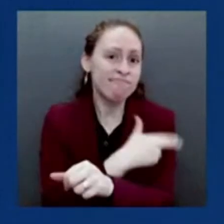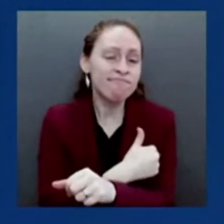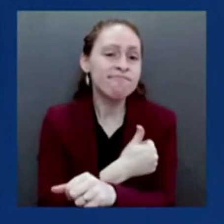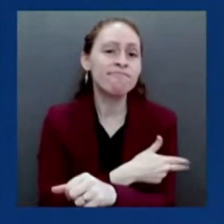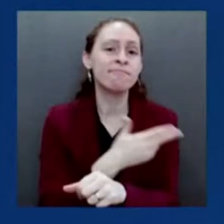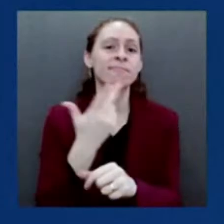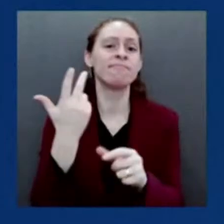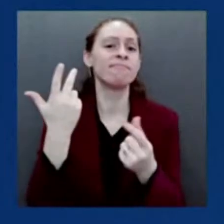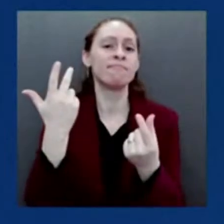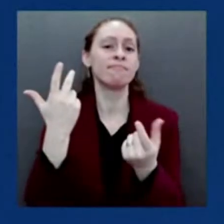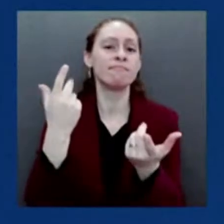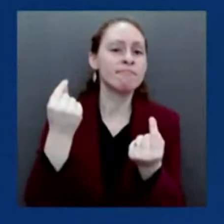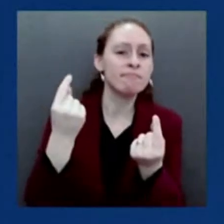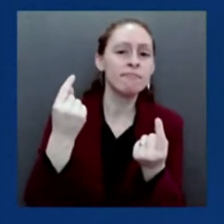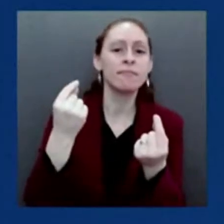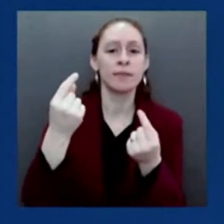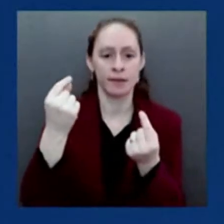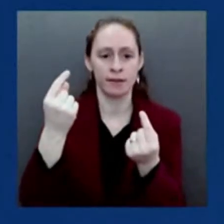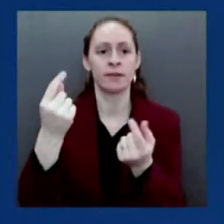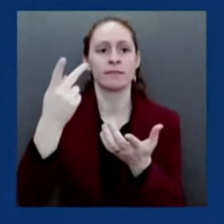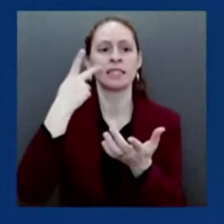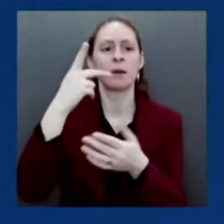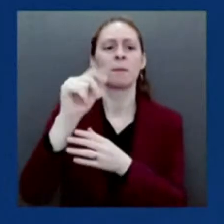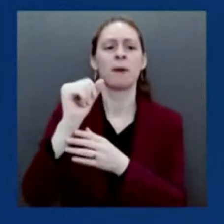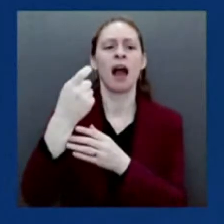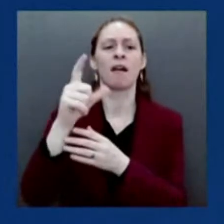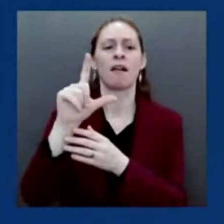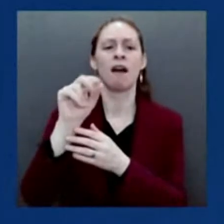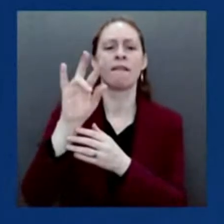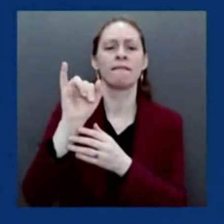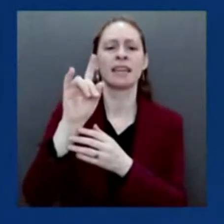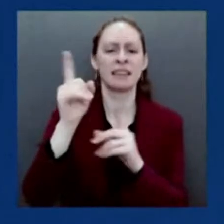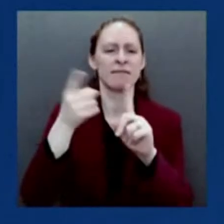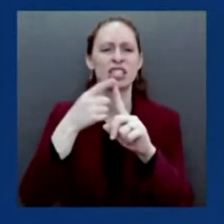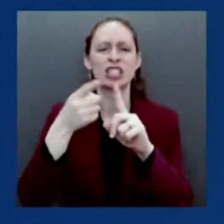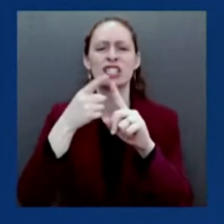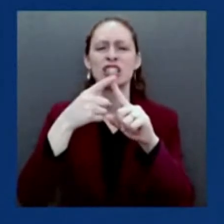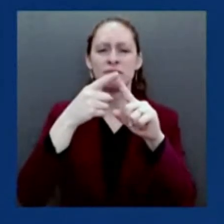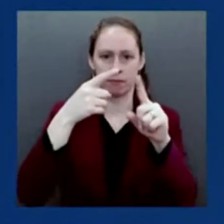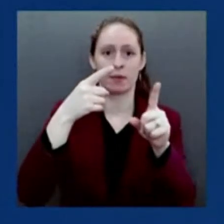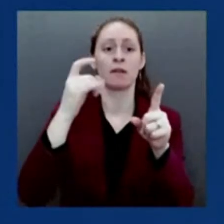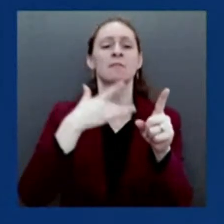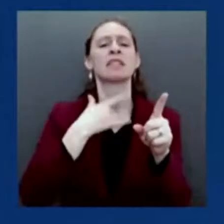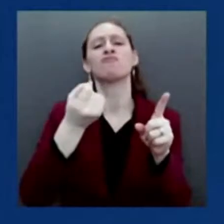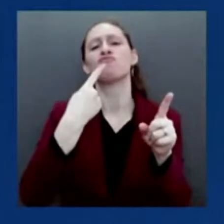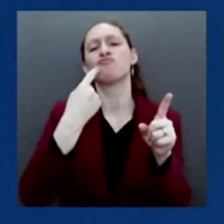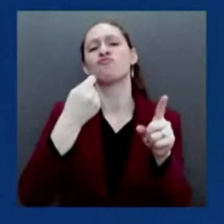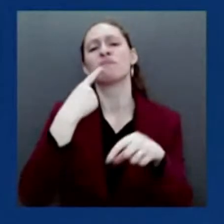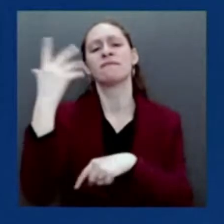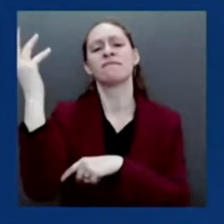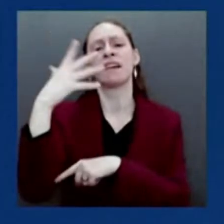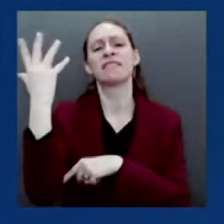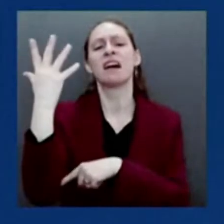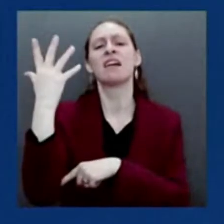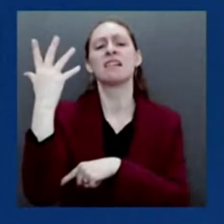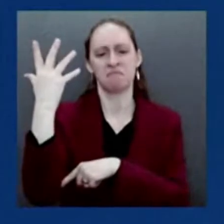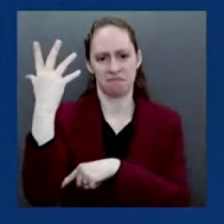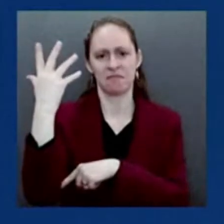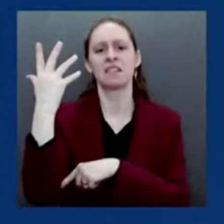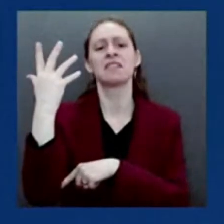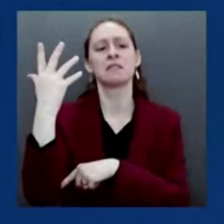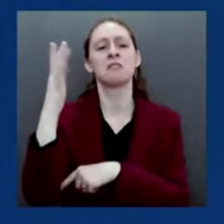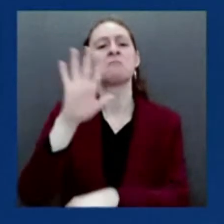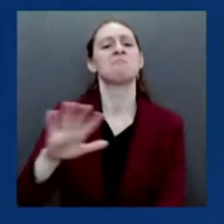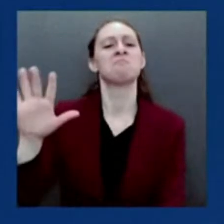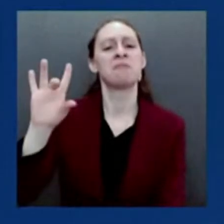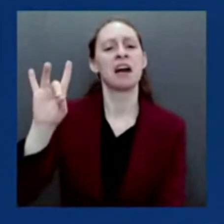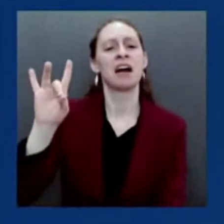LIST TO, YOU HAVE THE DRUG THAT